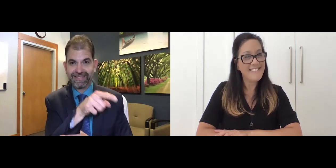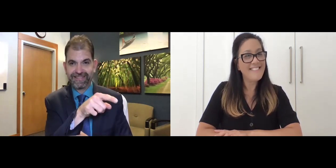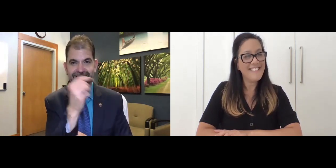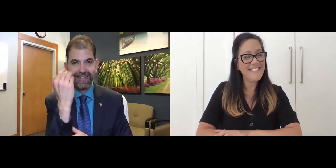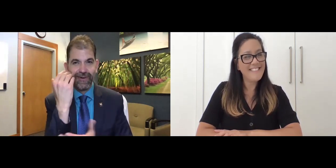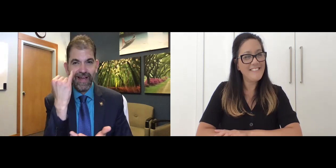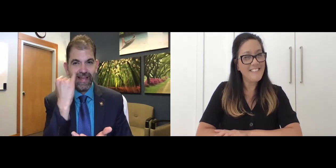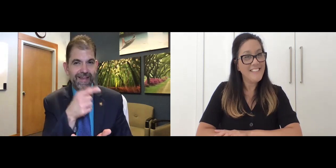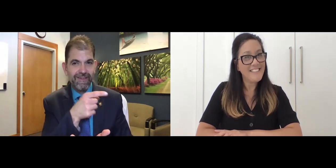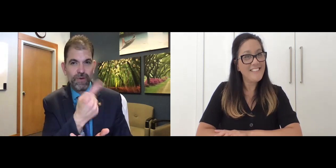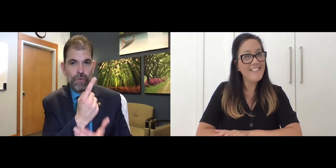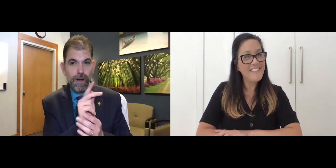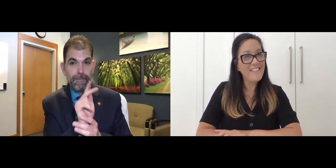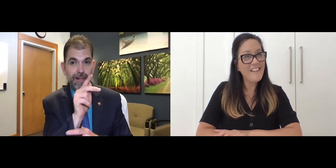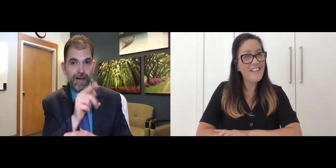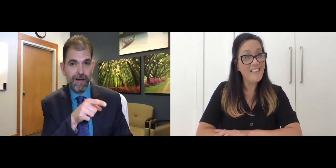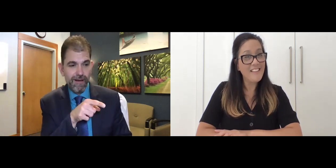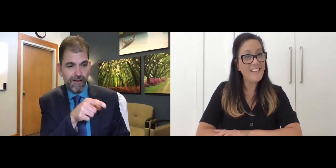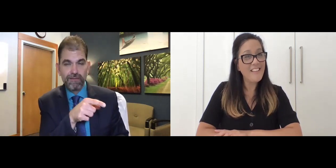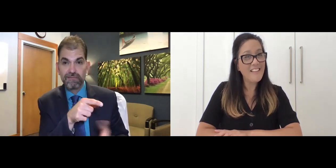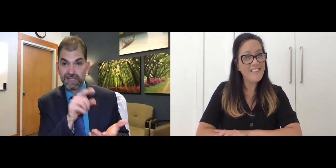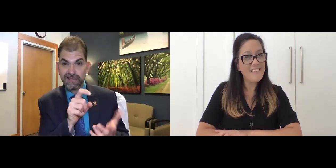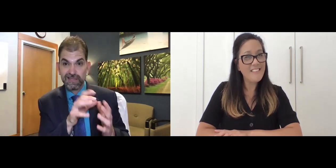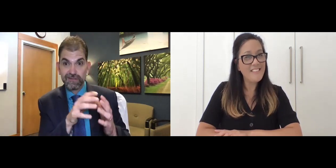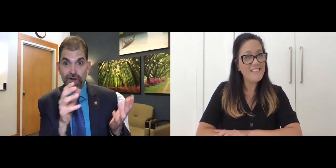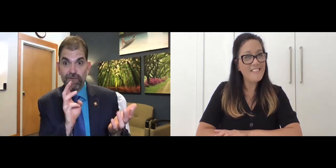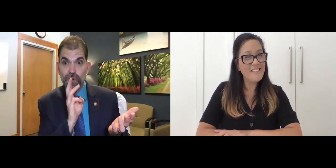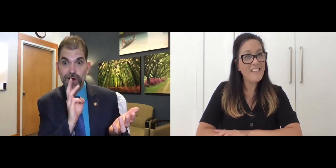It's like comparing people with plants you know.